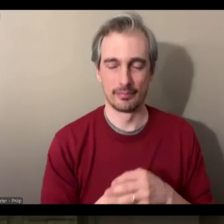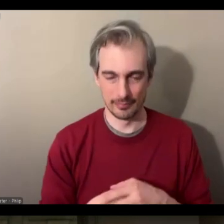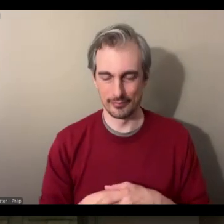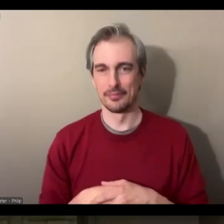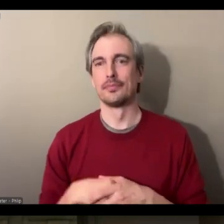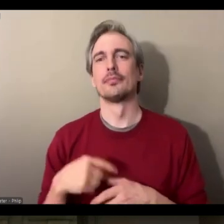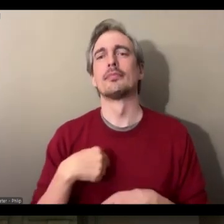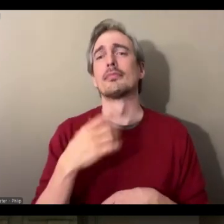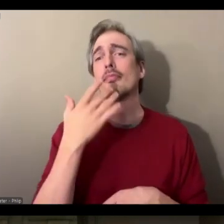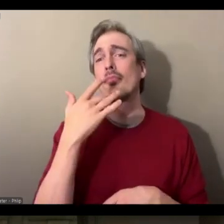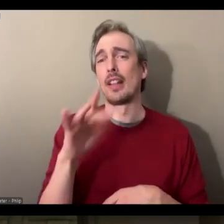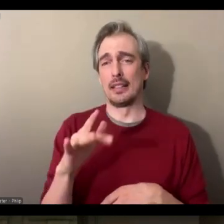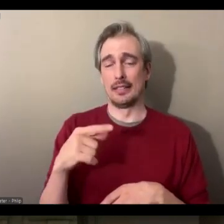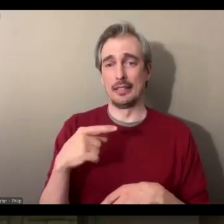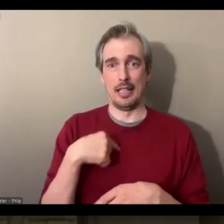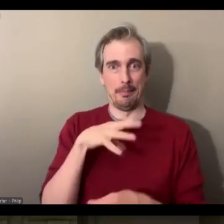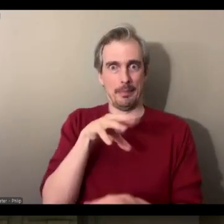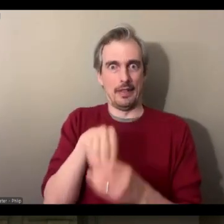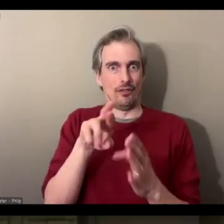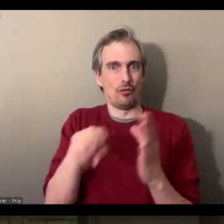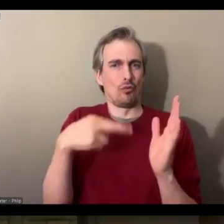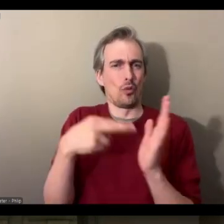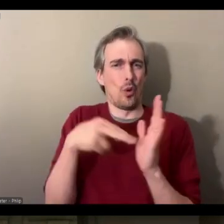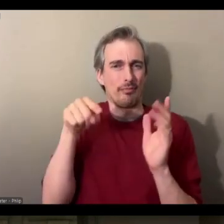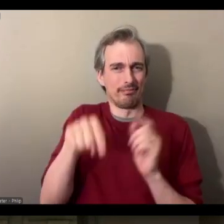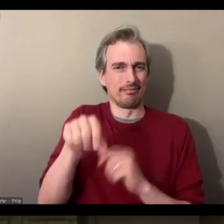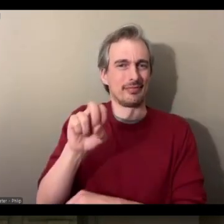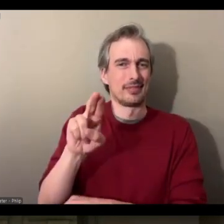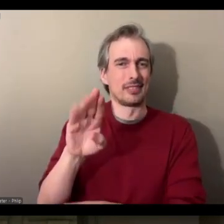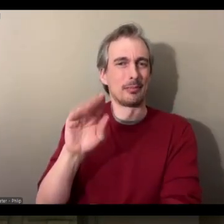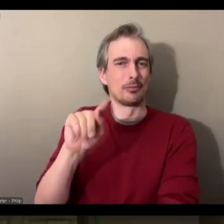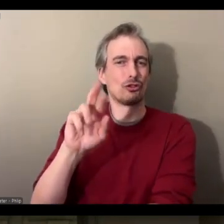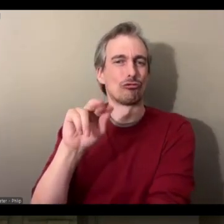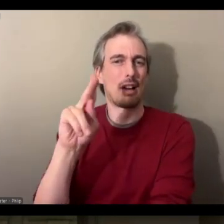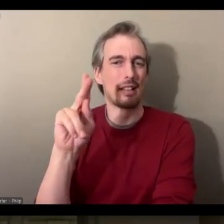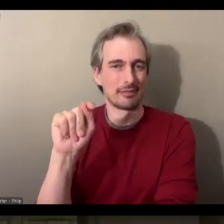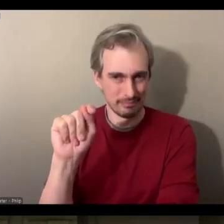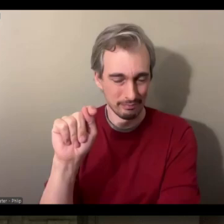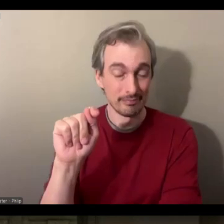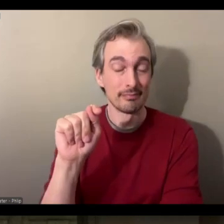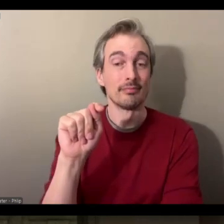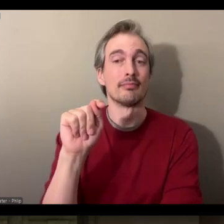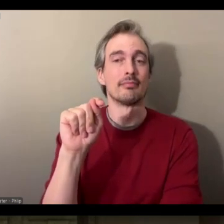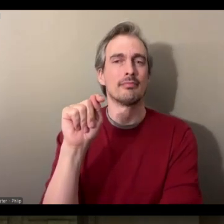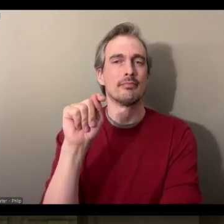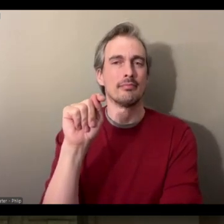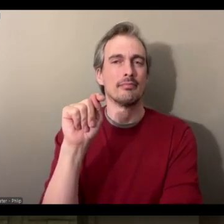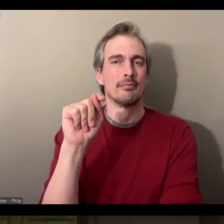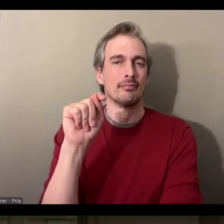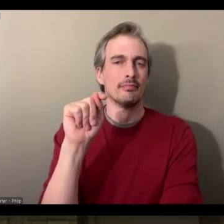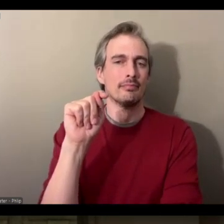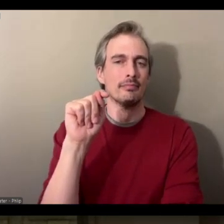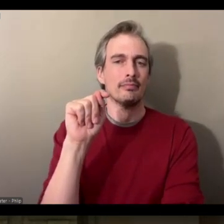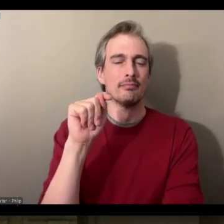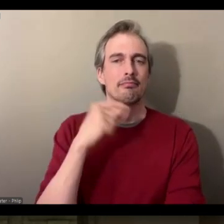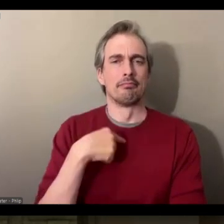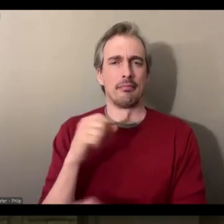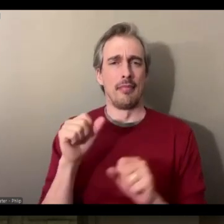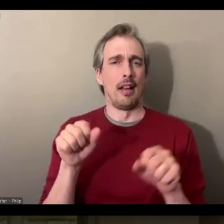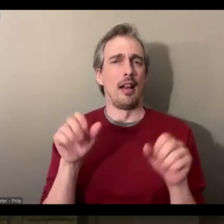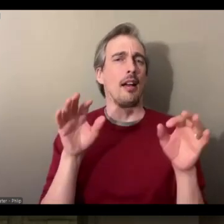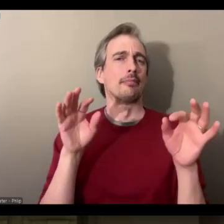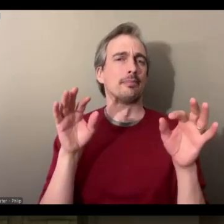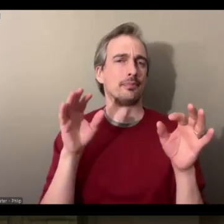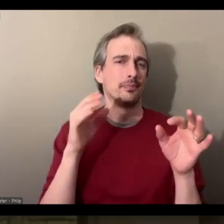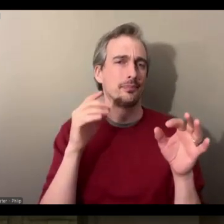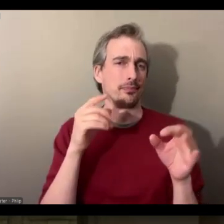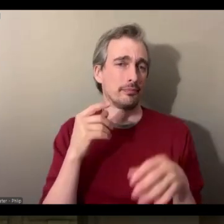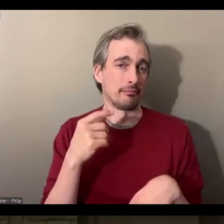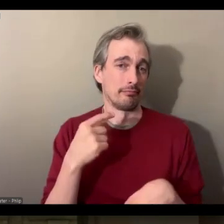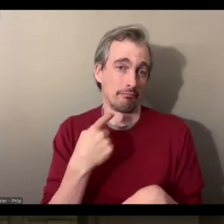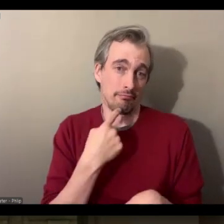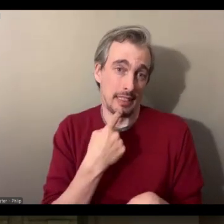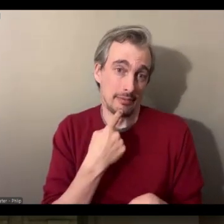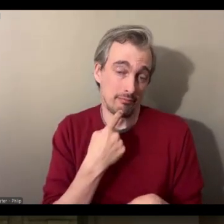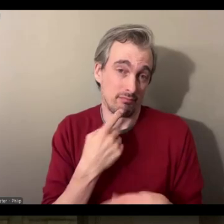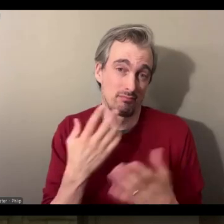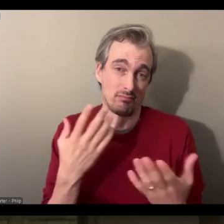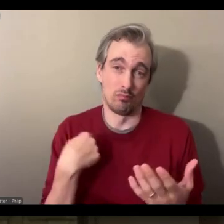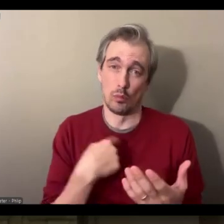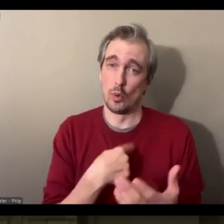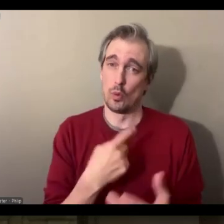Because I can say that Substrakt is... Actually one of the leading agencies on accessibility.